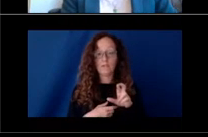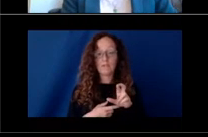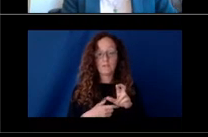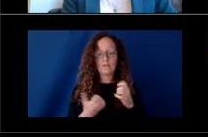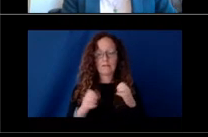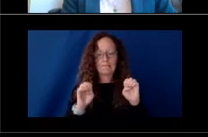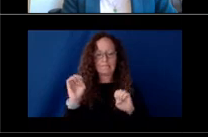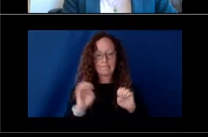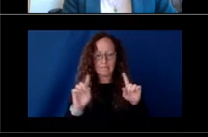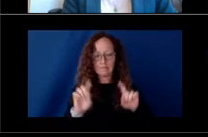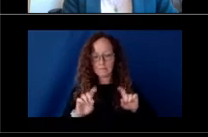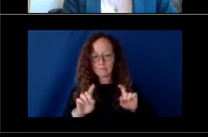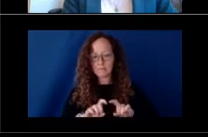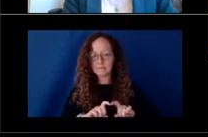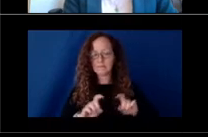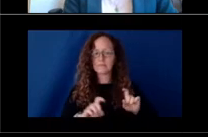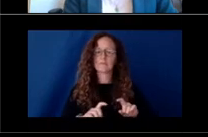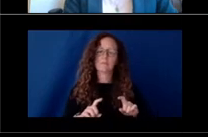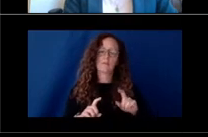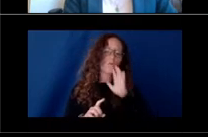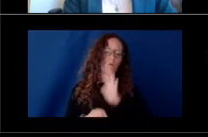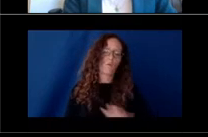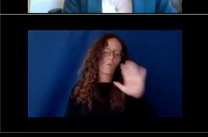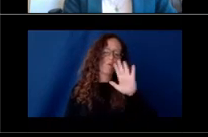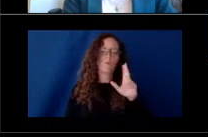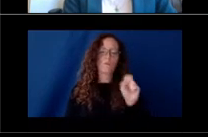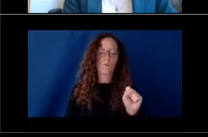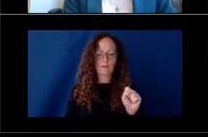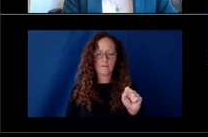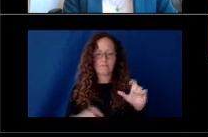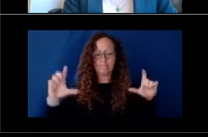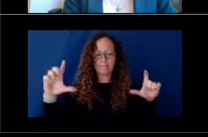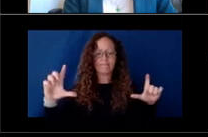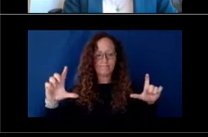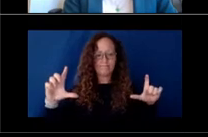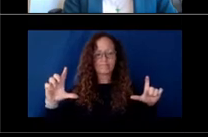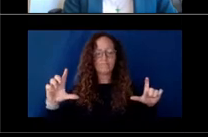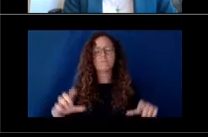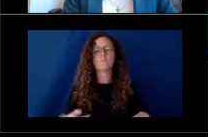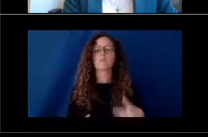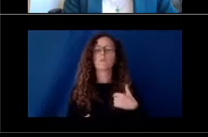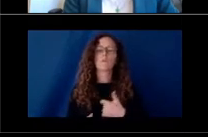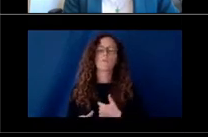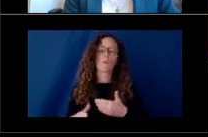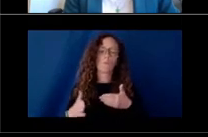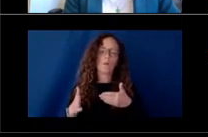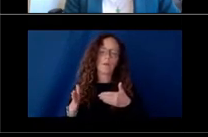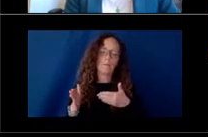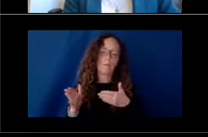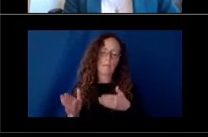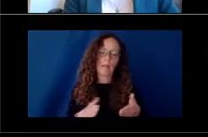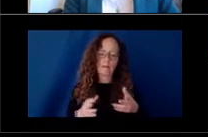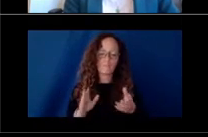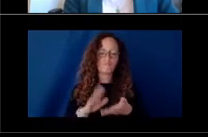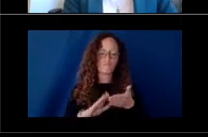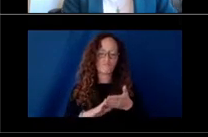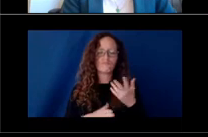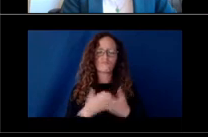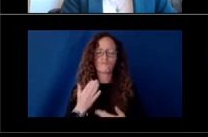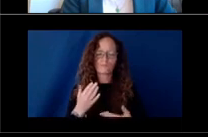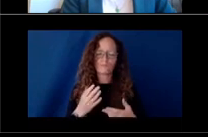over the CONUS, we plan to continue to run both, but eventually we will be transferring over to